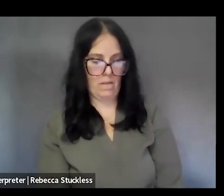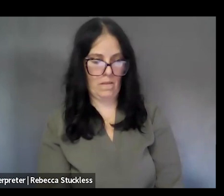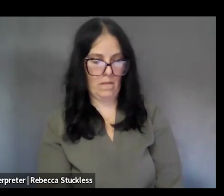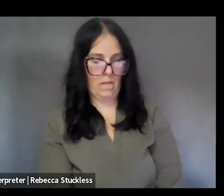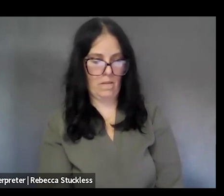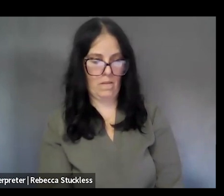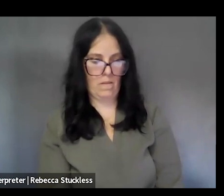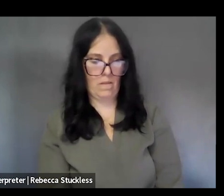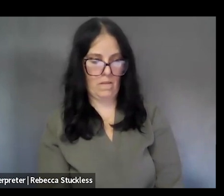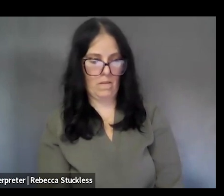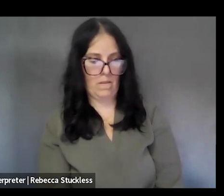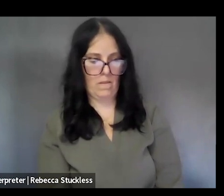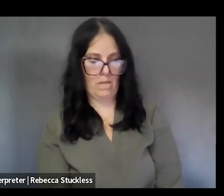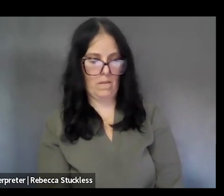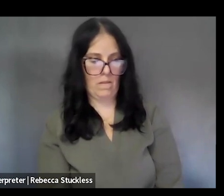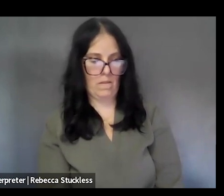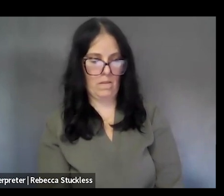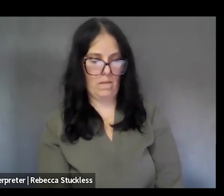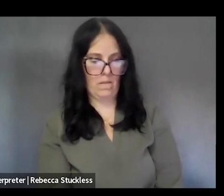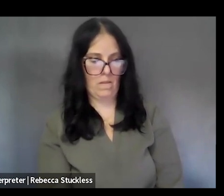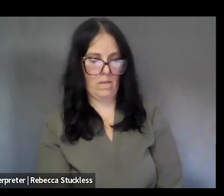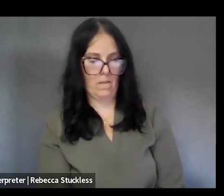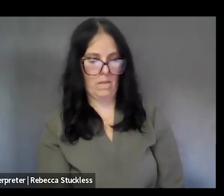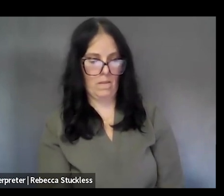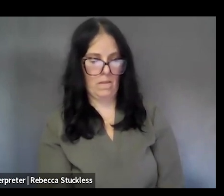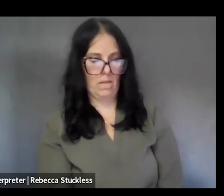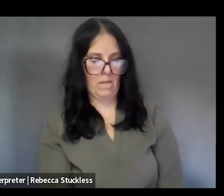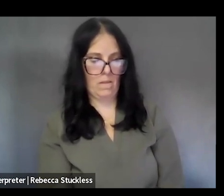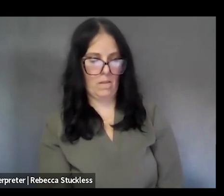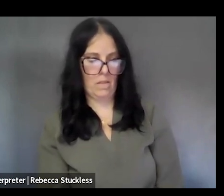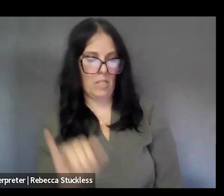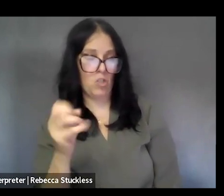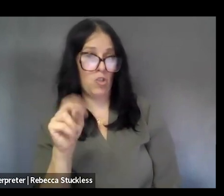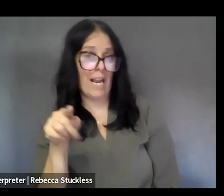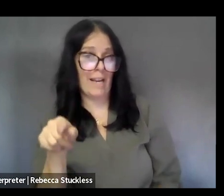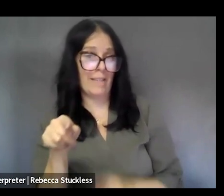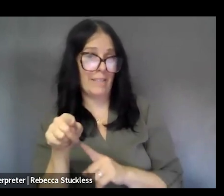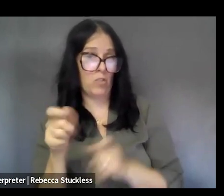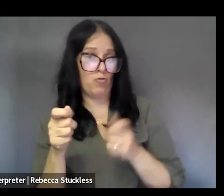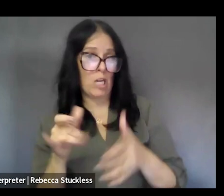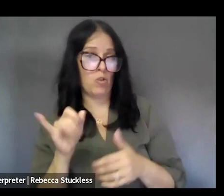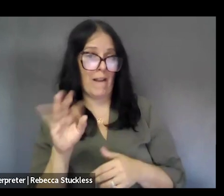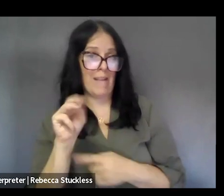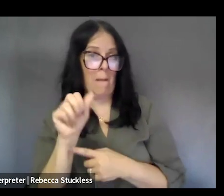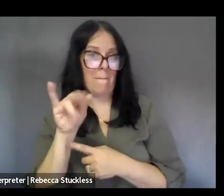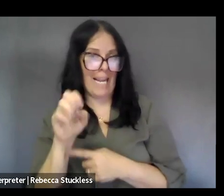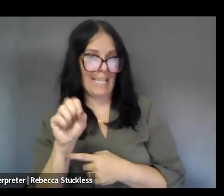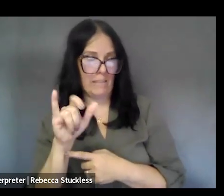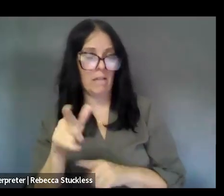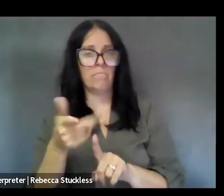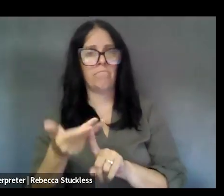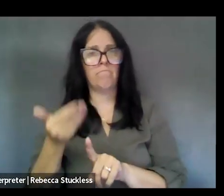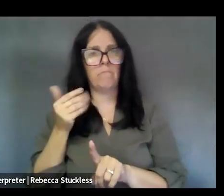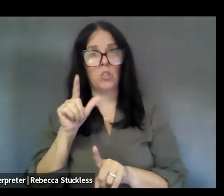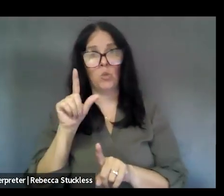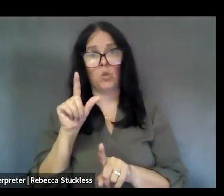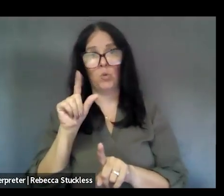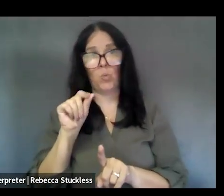SILC. Jenn was just 33 years old when she had a thalamic ischemic stroke in 2016. She has spent